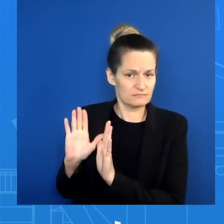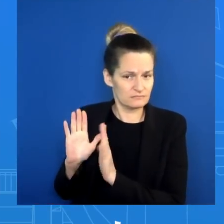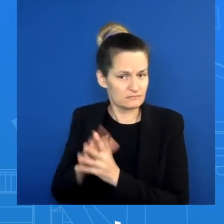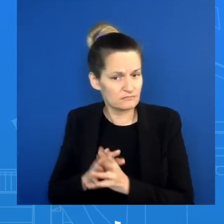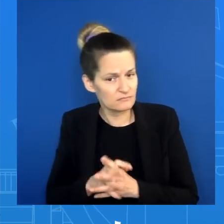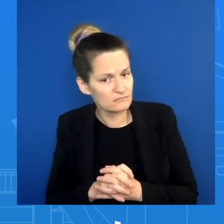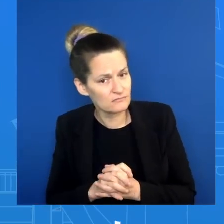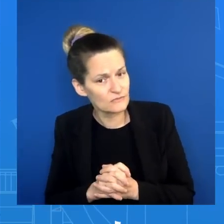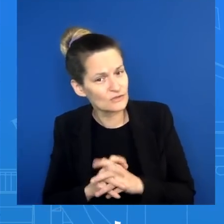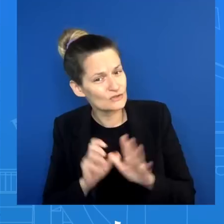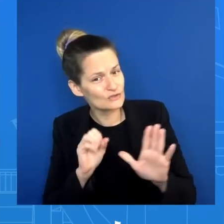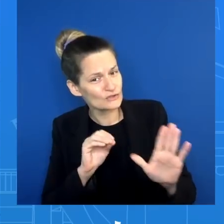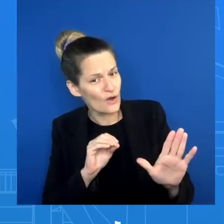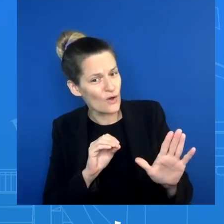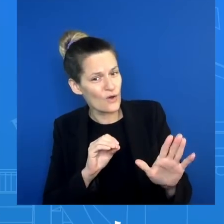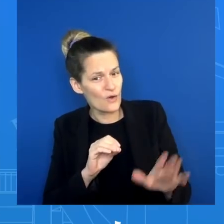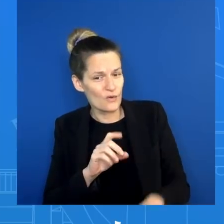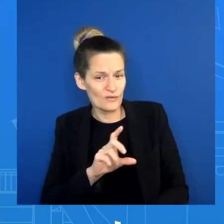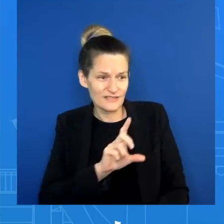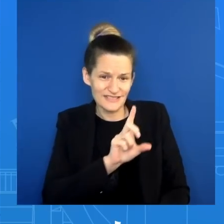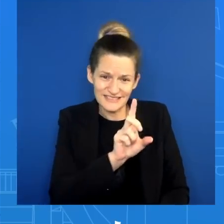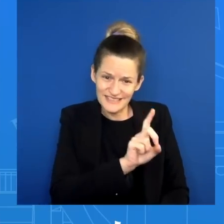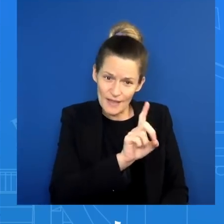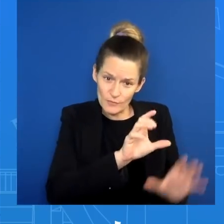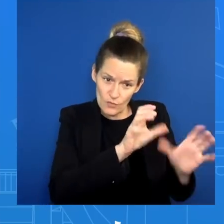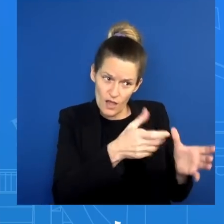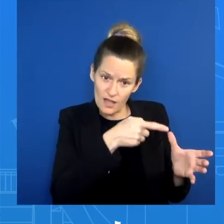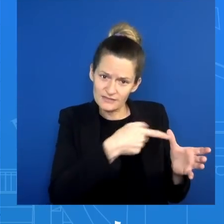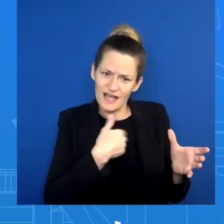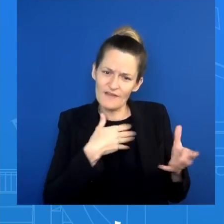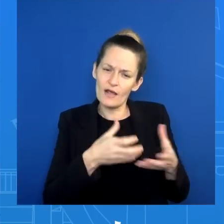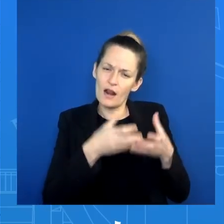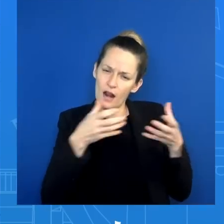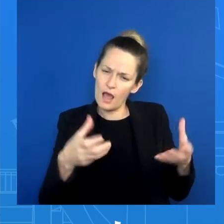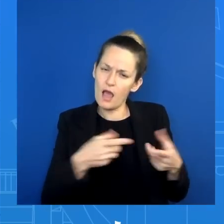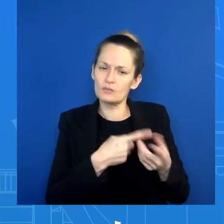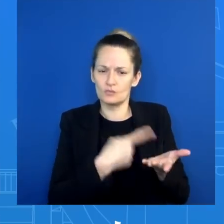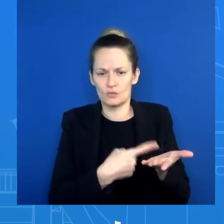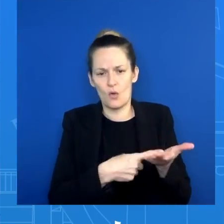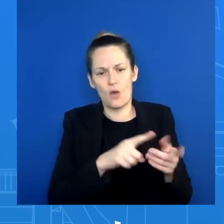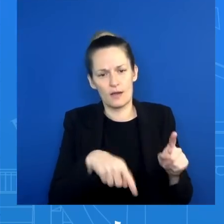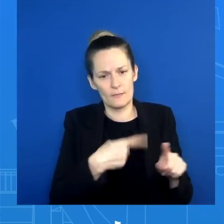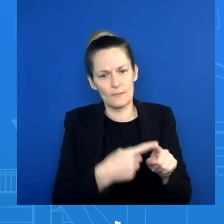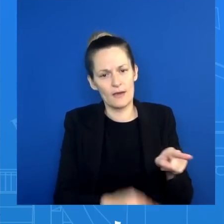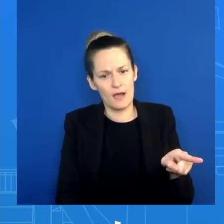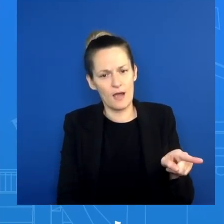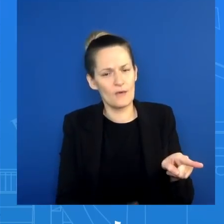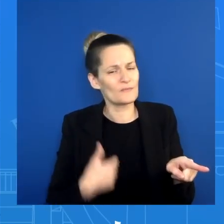And we are happy to contrast what we have done against our congressional Republicans.